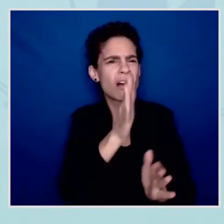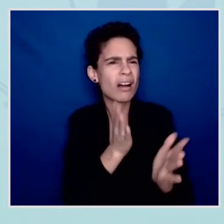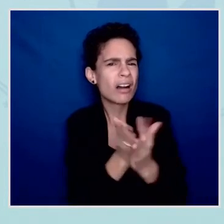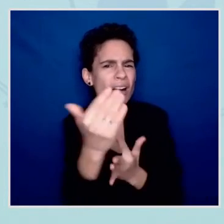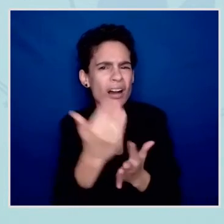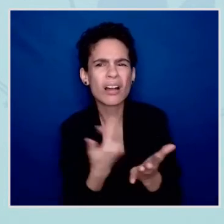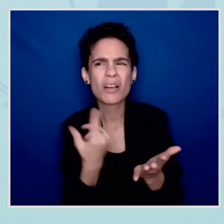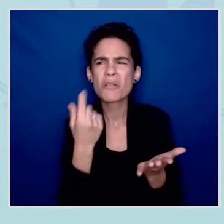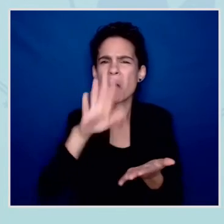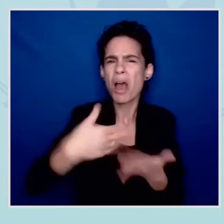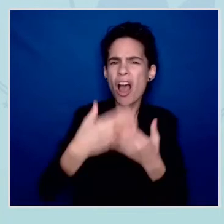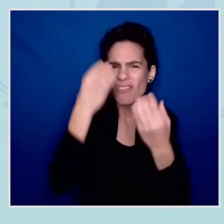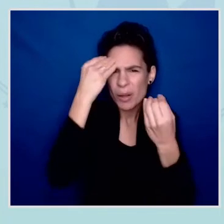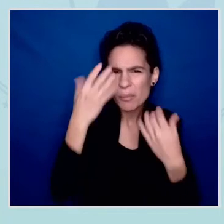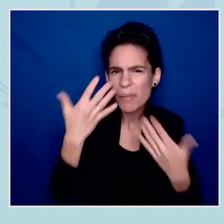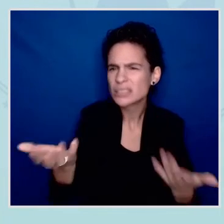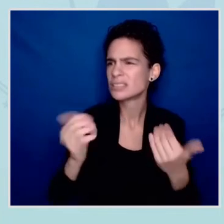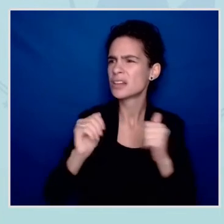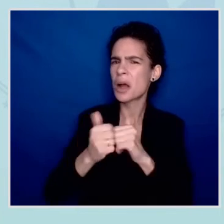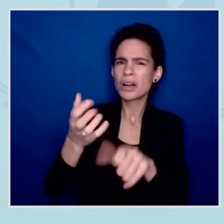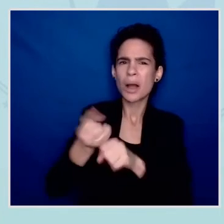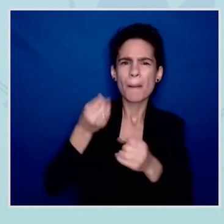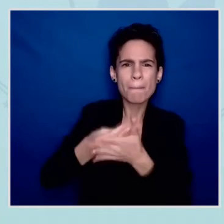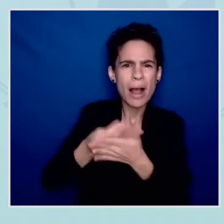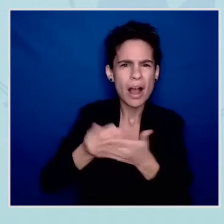TO HELP THEM THROUGH THIS COMPLICATED PROCESS.